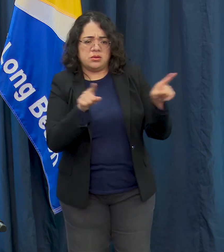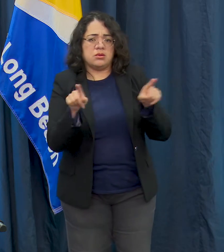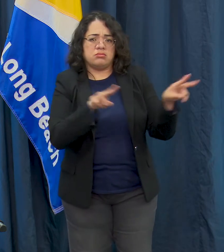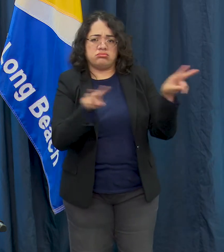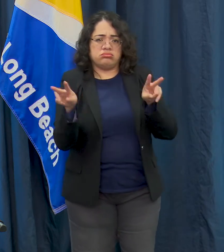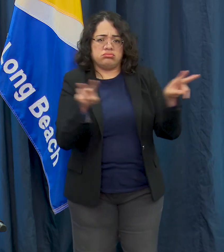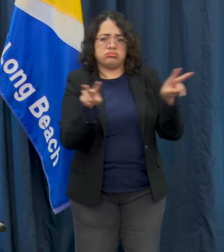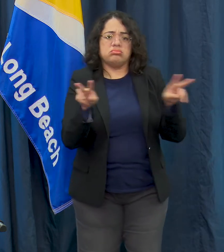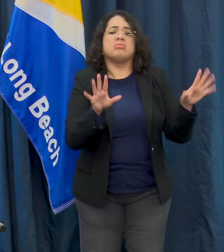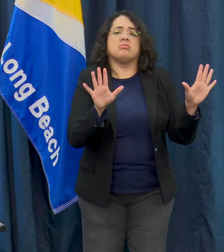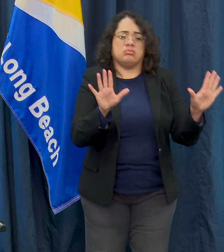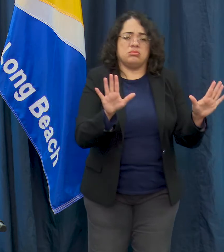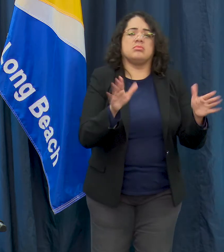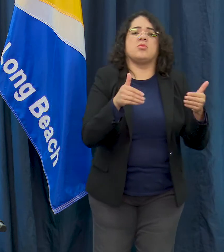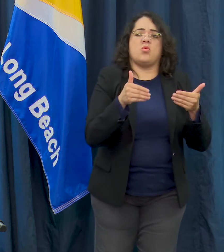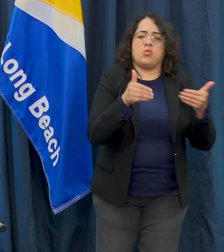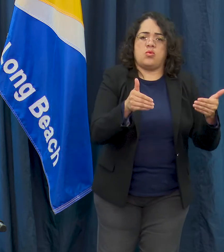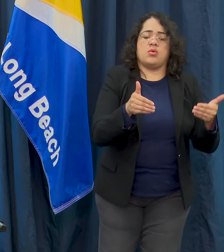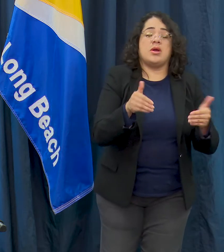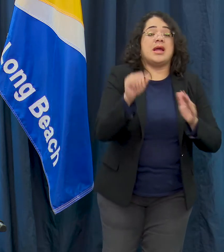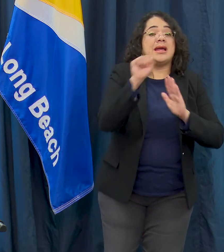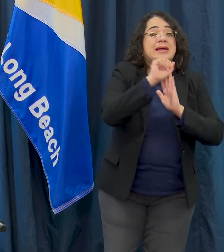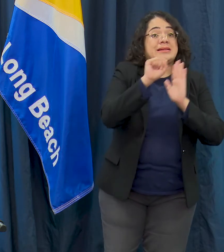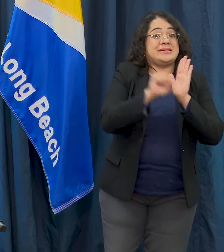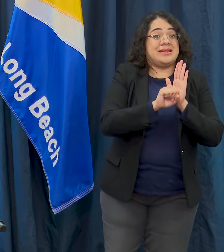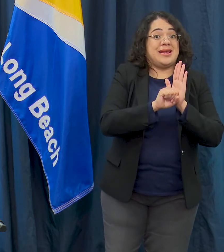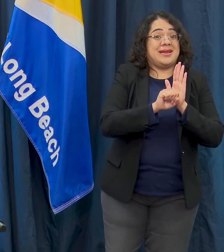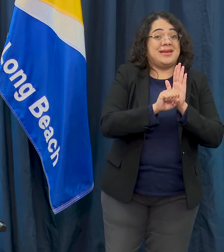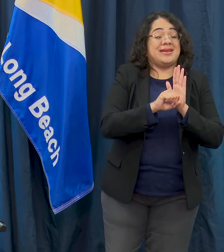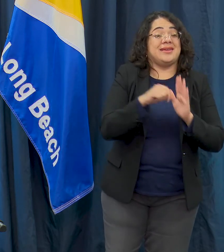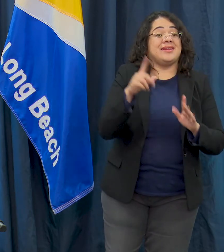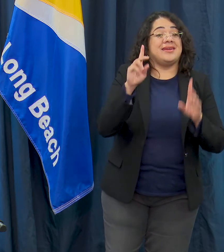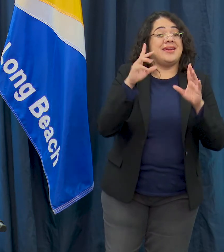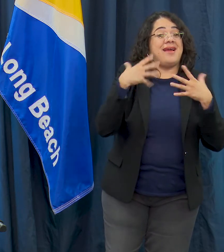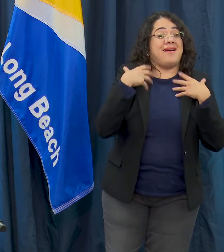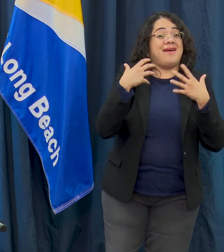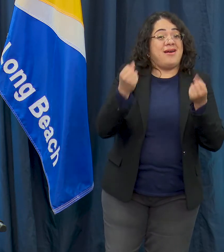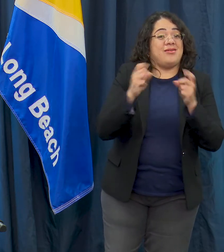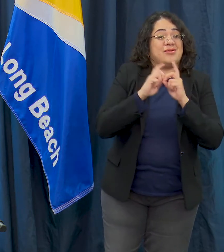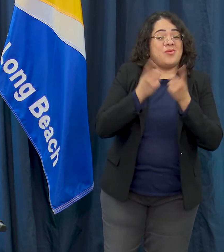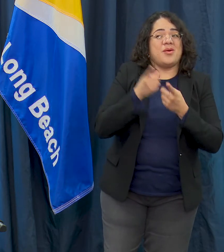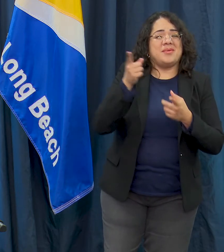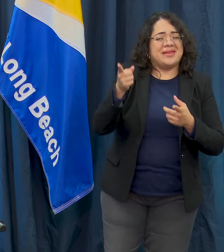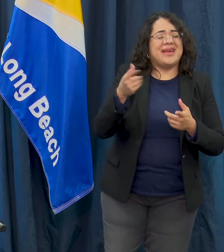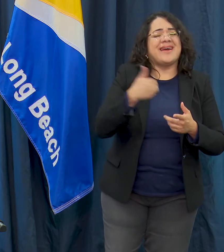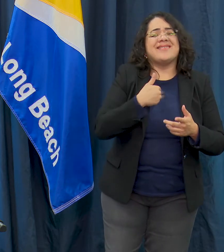well is listening to some of the best medical and scientific experts not just